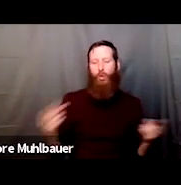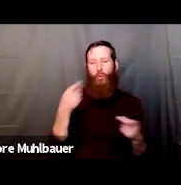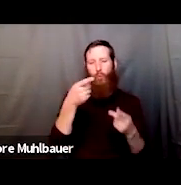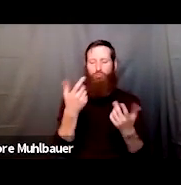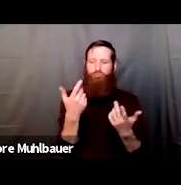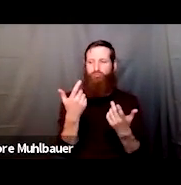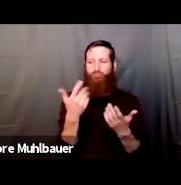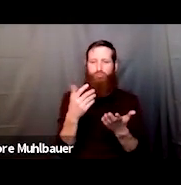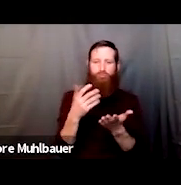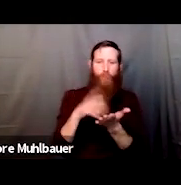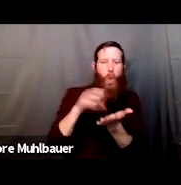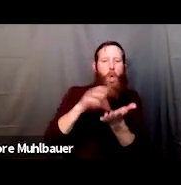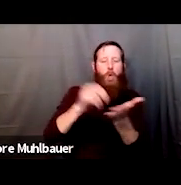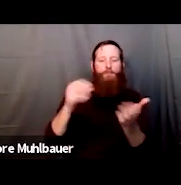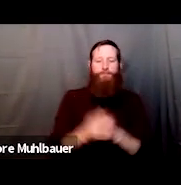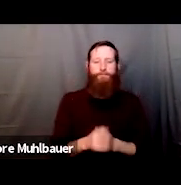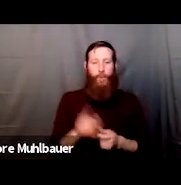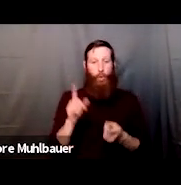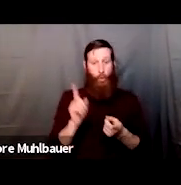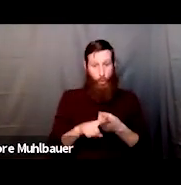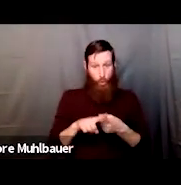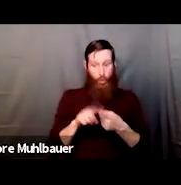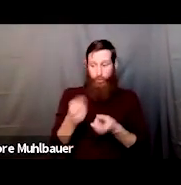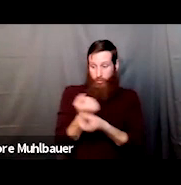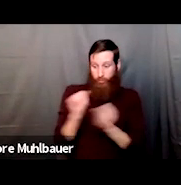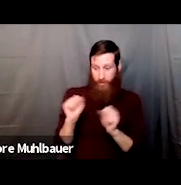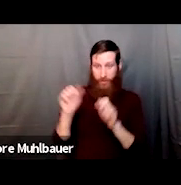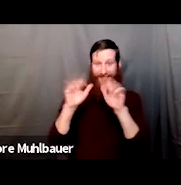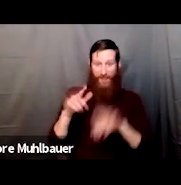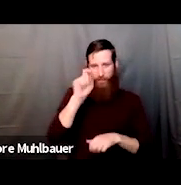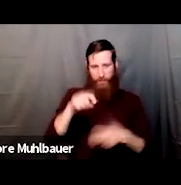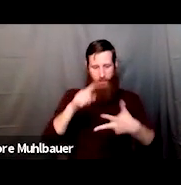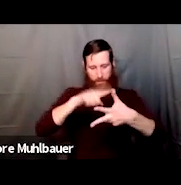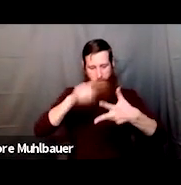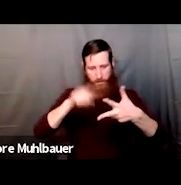In order to perform avalanche rescue, you need to carry these 3 pieces of gear in the backcountry.